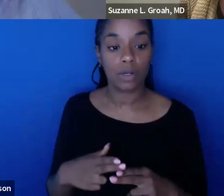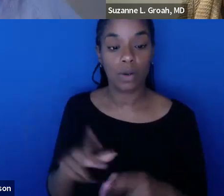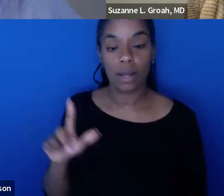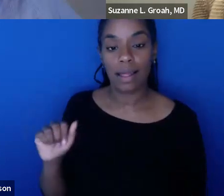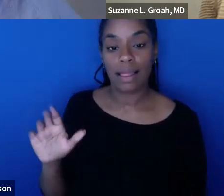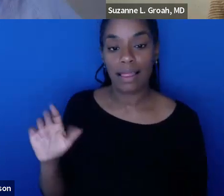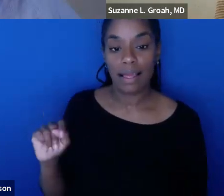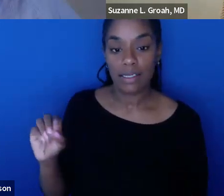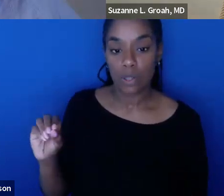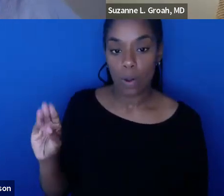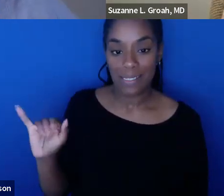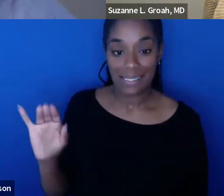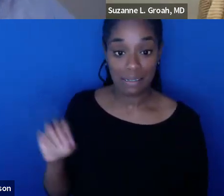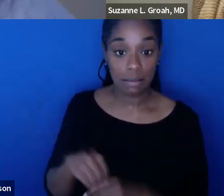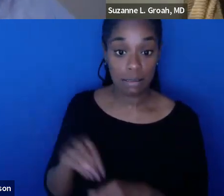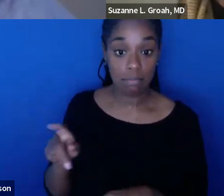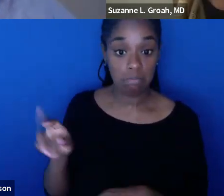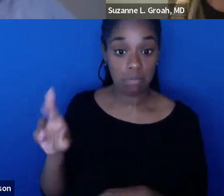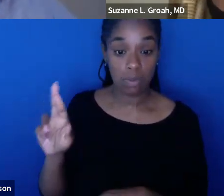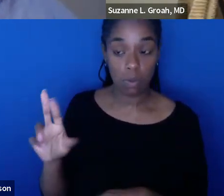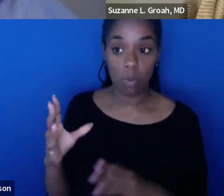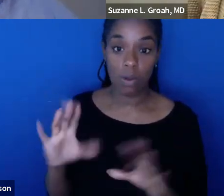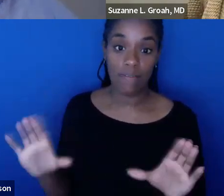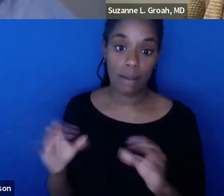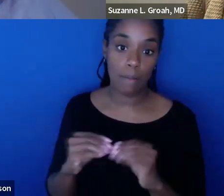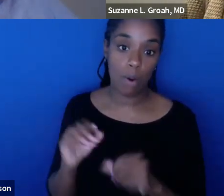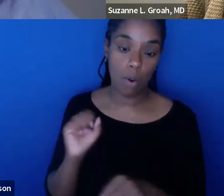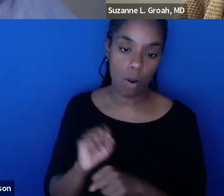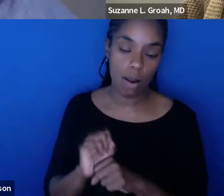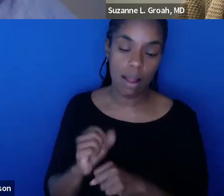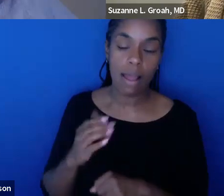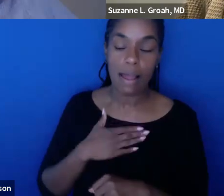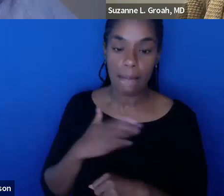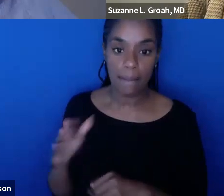So we've done more work and I mentioned my colleague, Alan Wolfe out in Chicago.